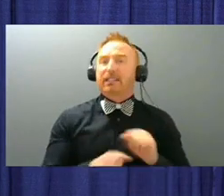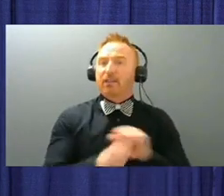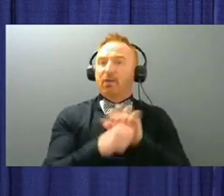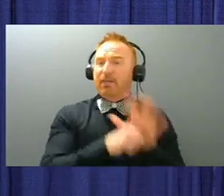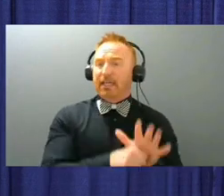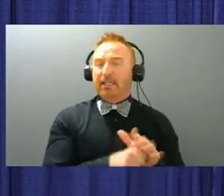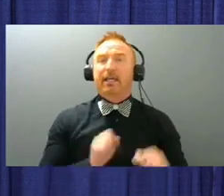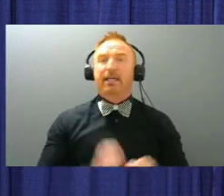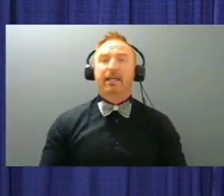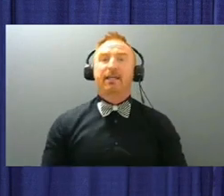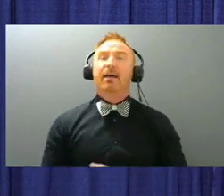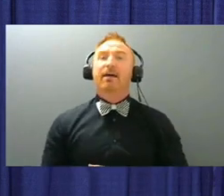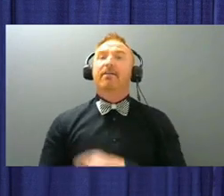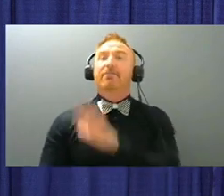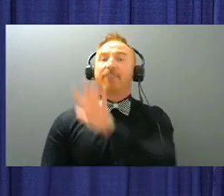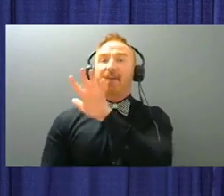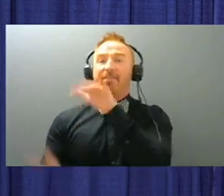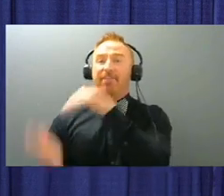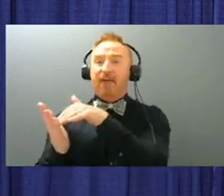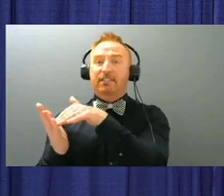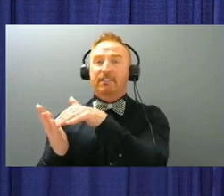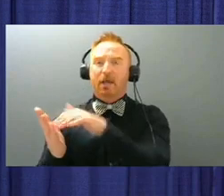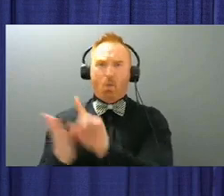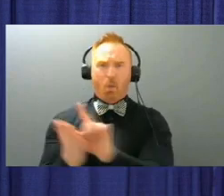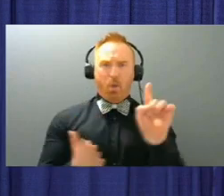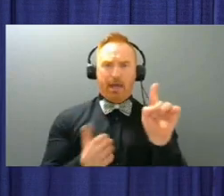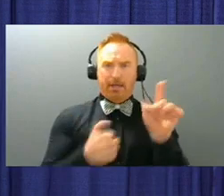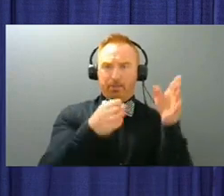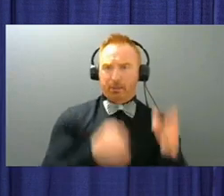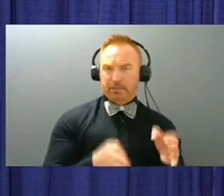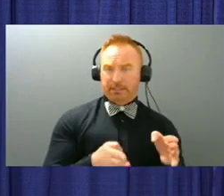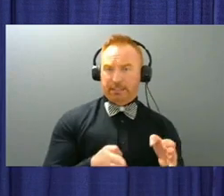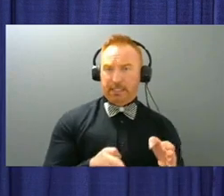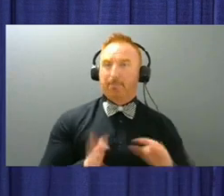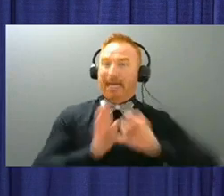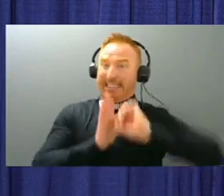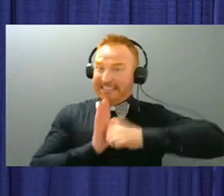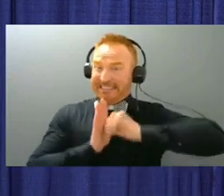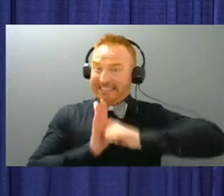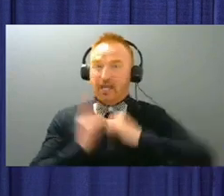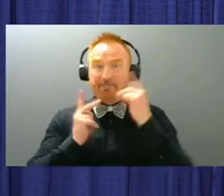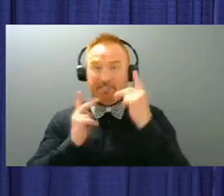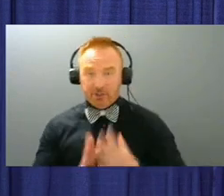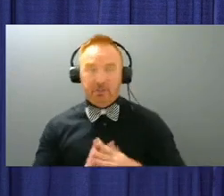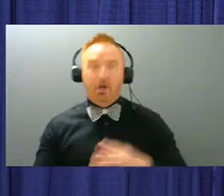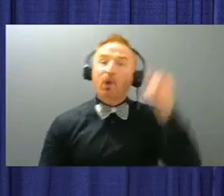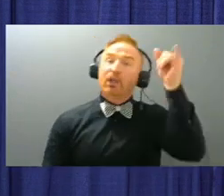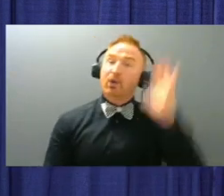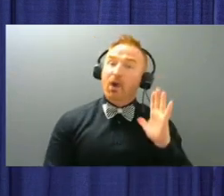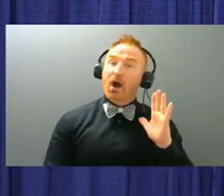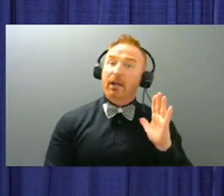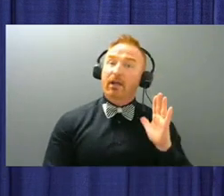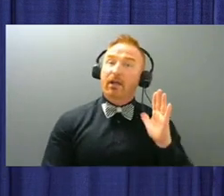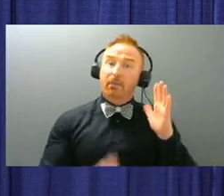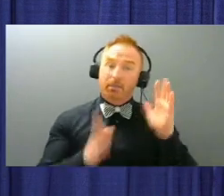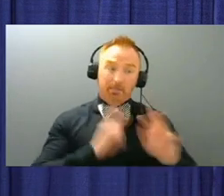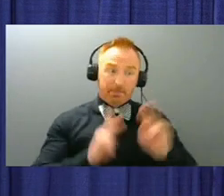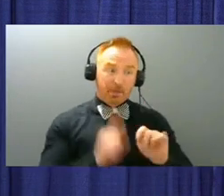the range of one and 5,000. By reinforcing messages to our visitors and to Yukoners returning from BC, we will keep